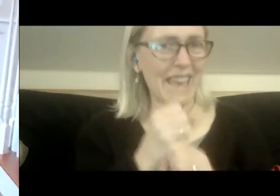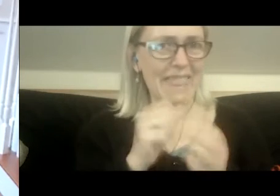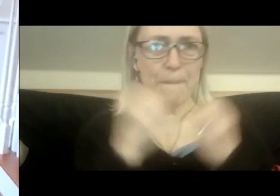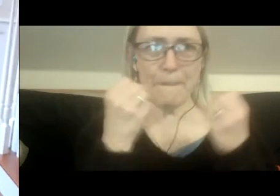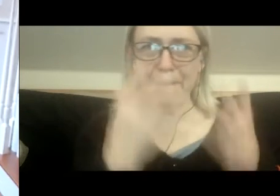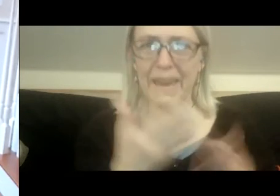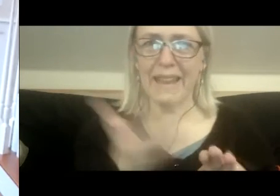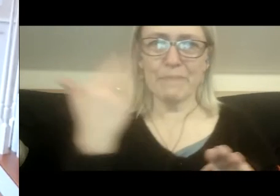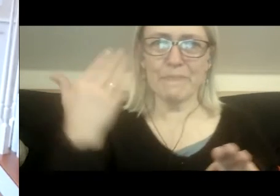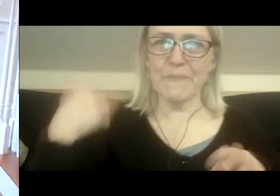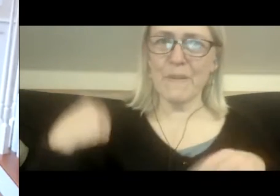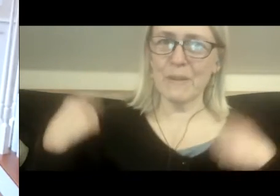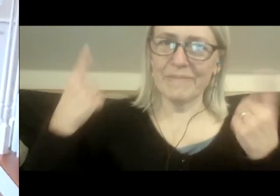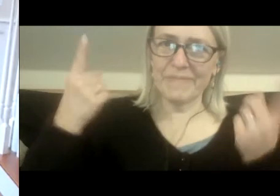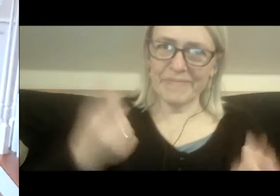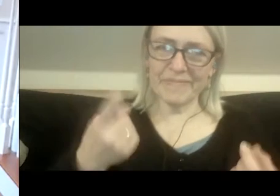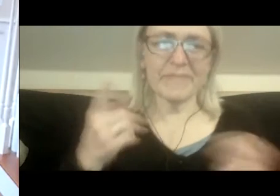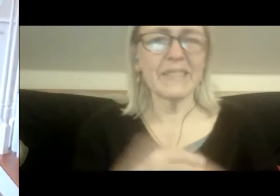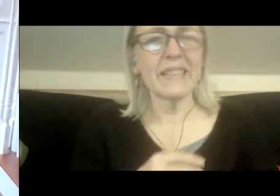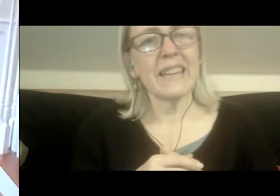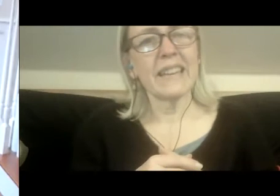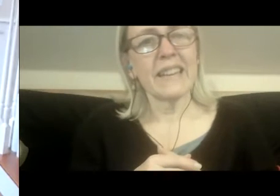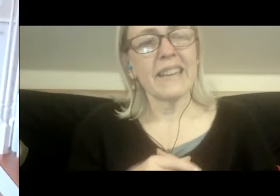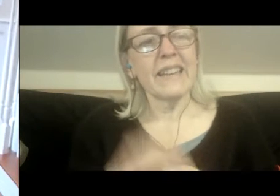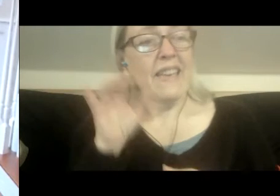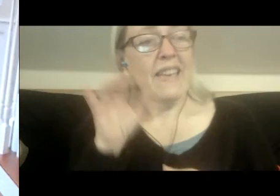It also made the selection committee's job very, very difficult.